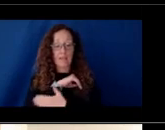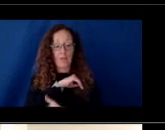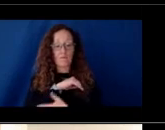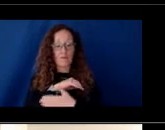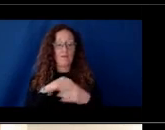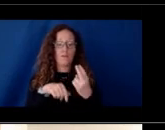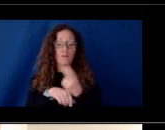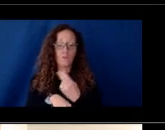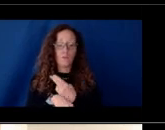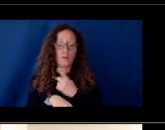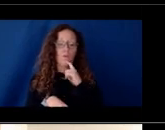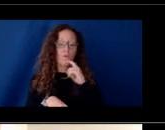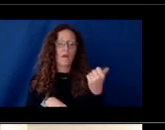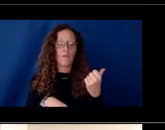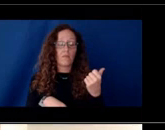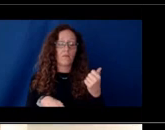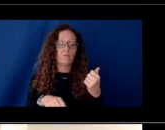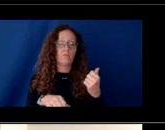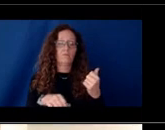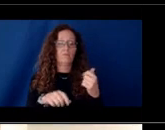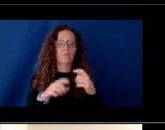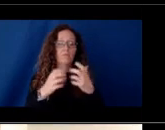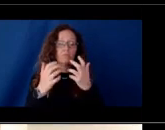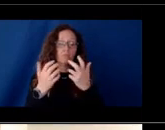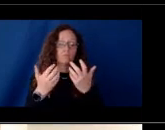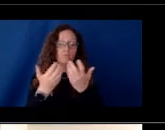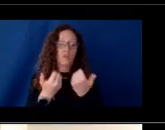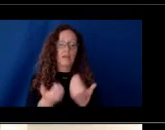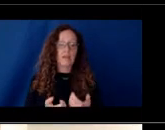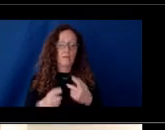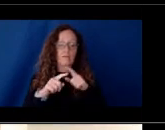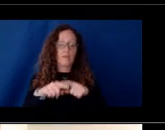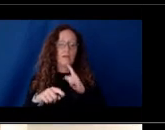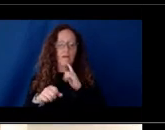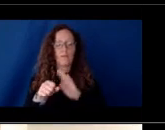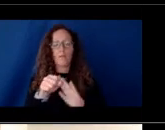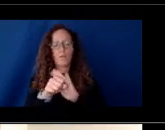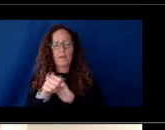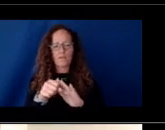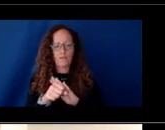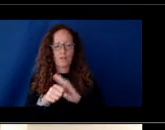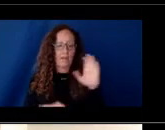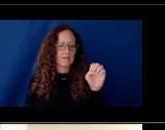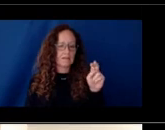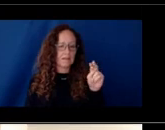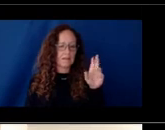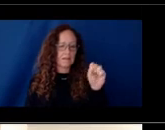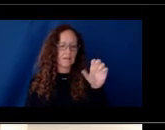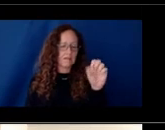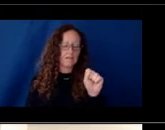census tract? Can you comment on the availability of data that some people might want to get some